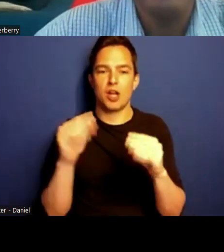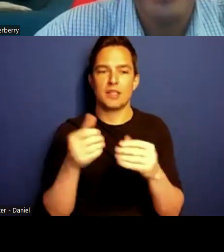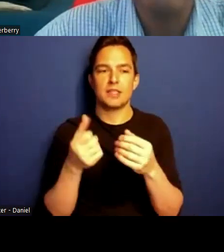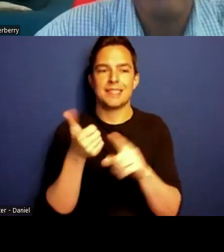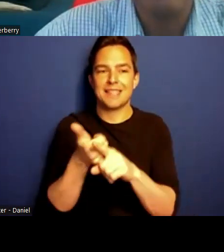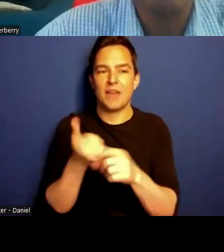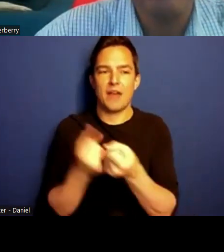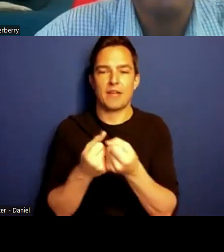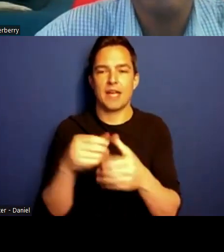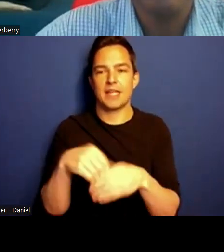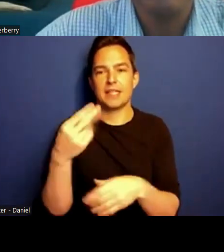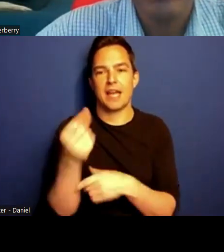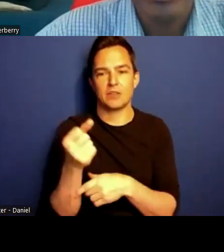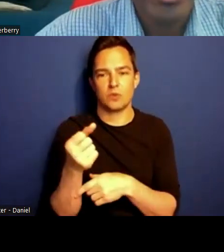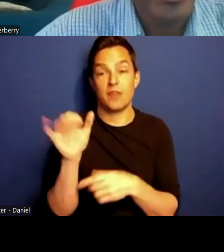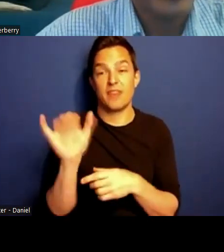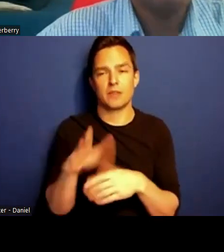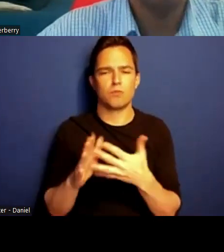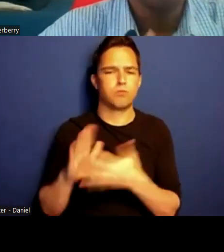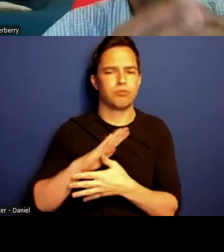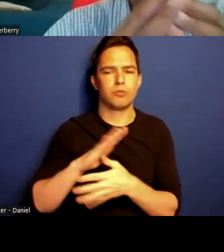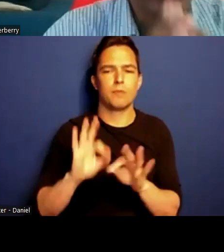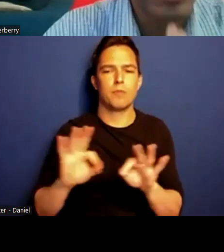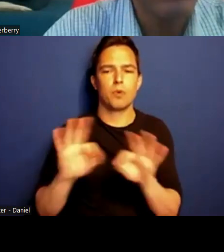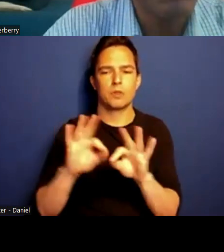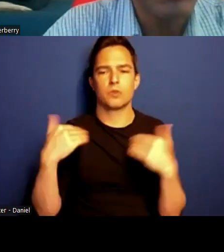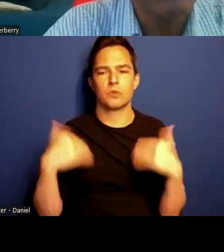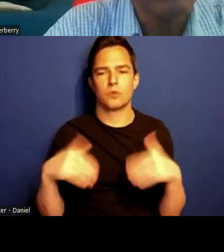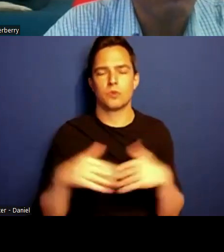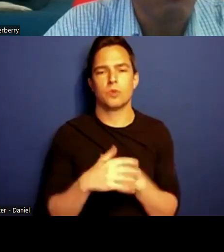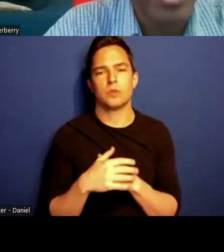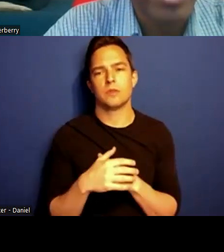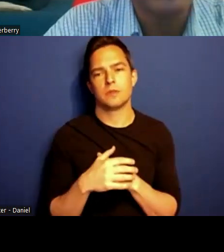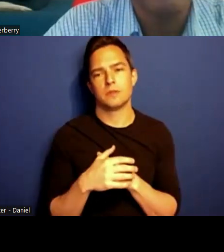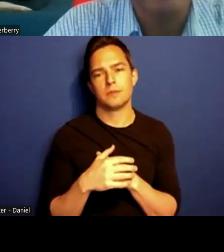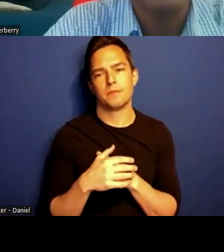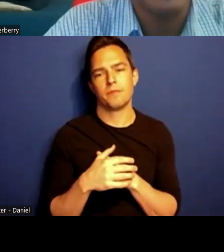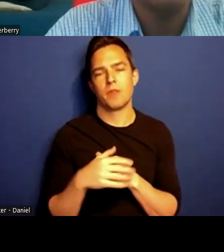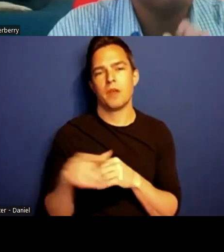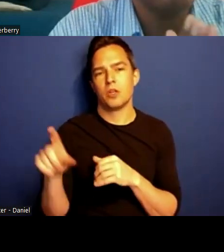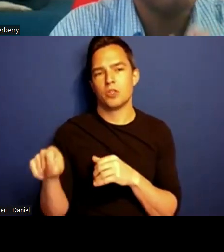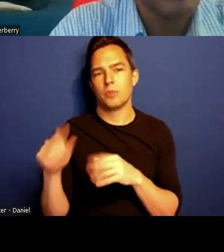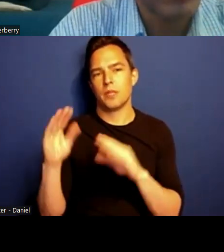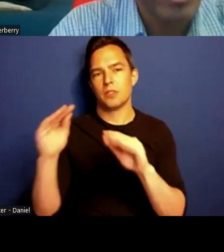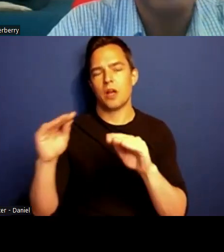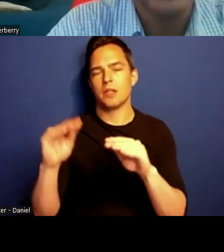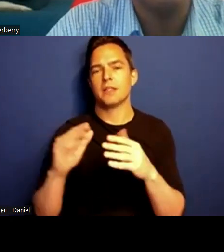and that's very important. And they need to be taught how to be self-advocating and selecting